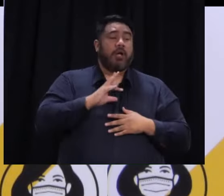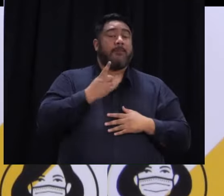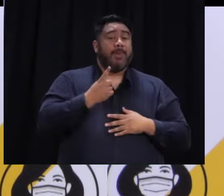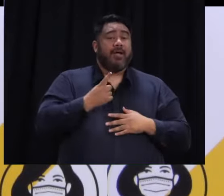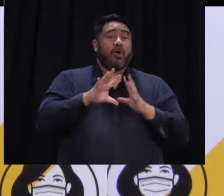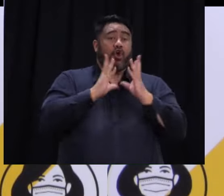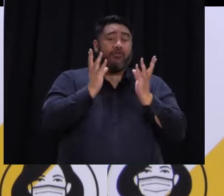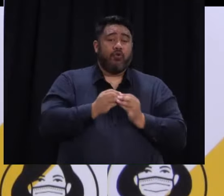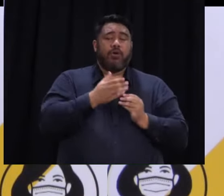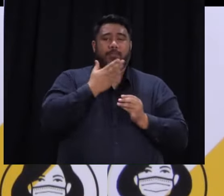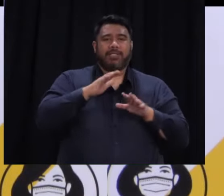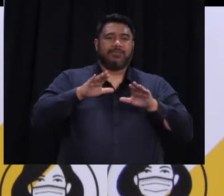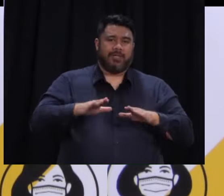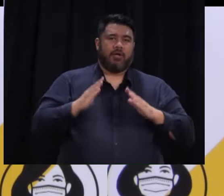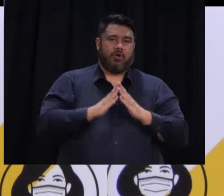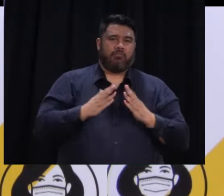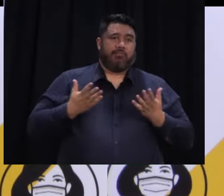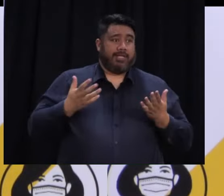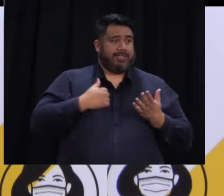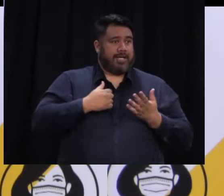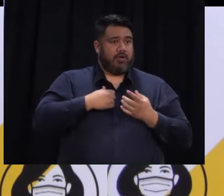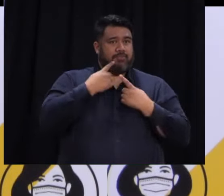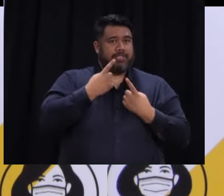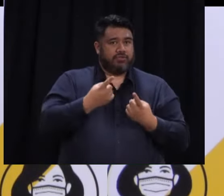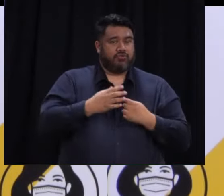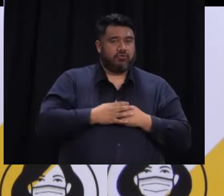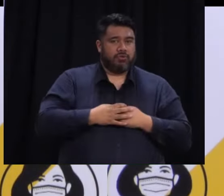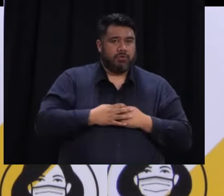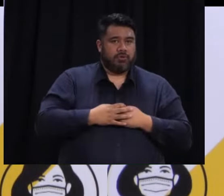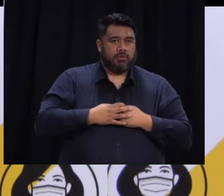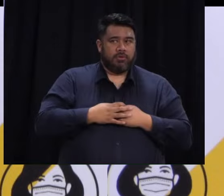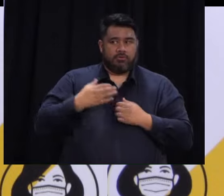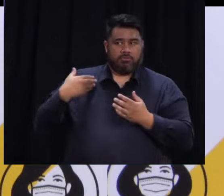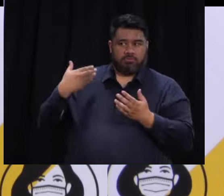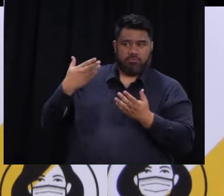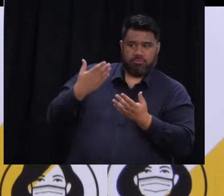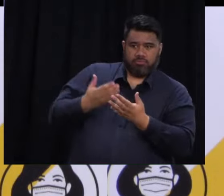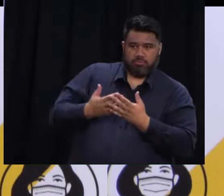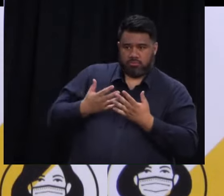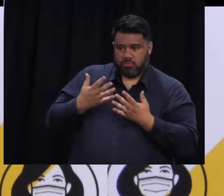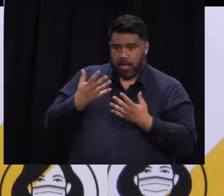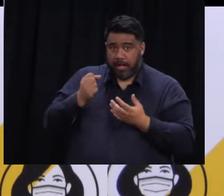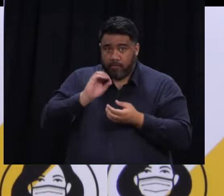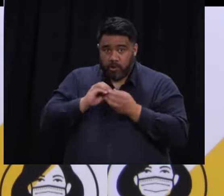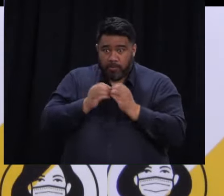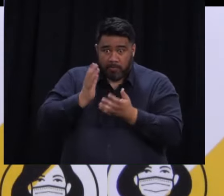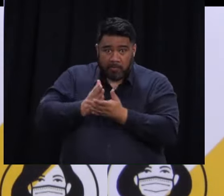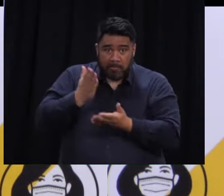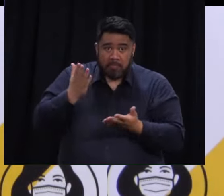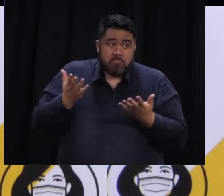work or to get a test or to be vaccinated or to go and do your shopping and for a brief period